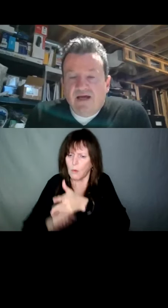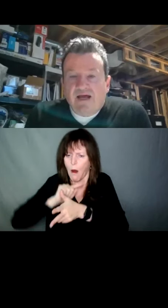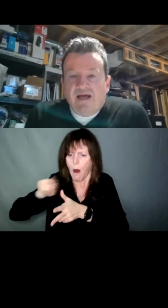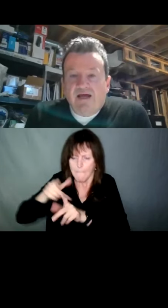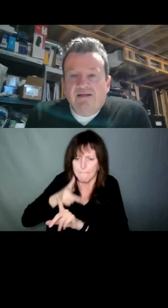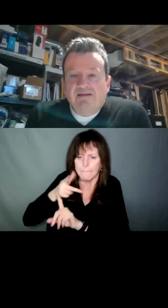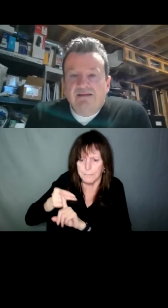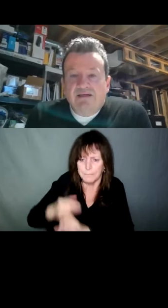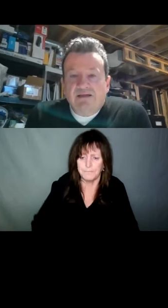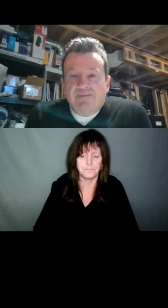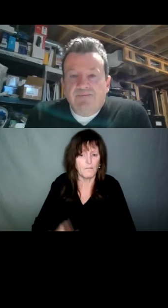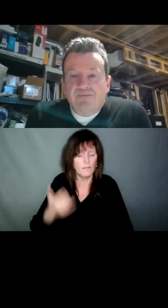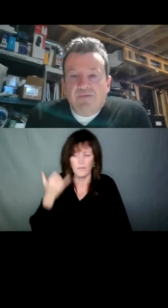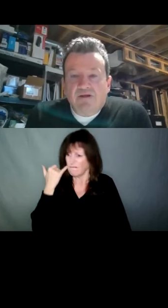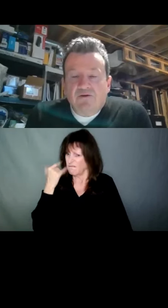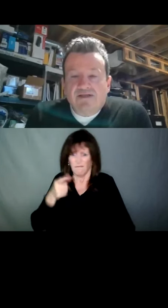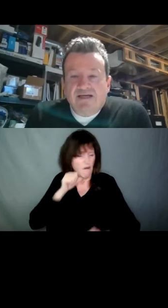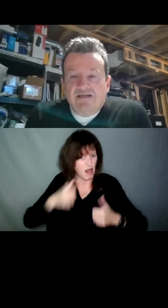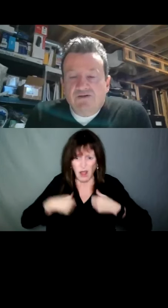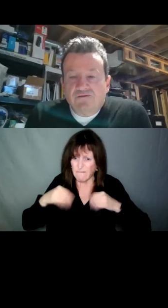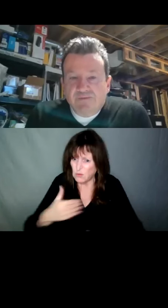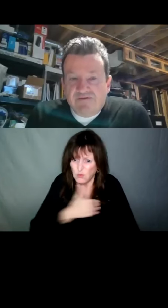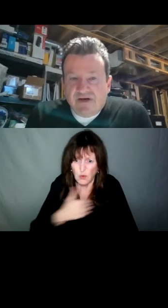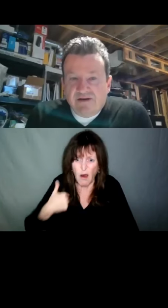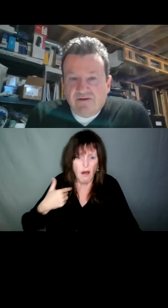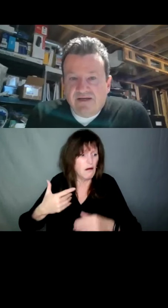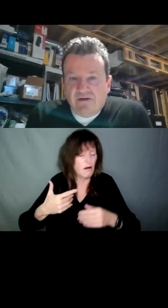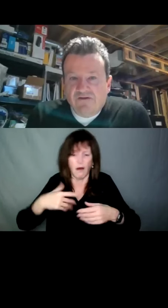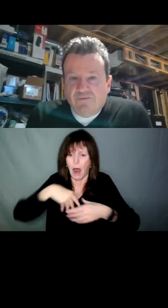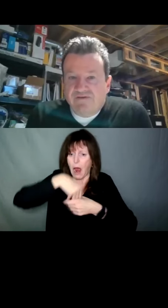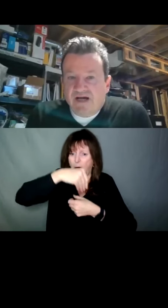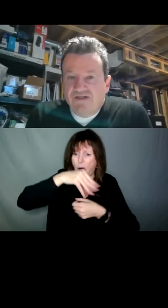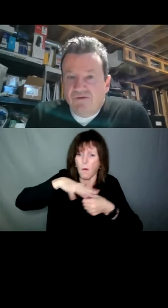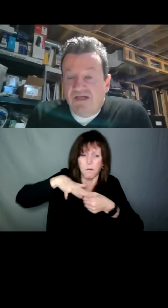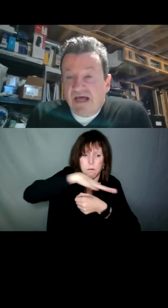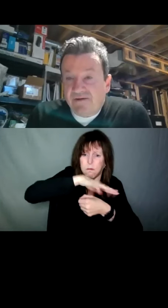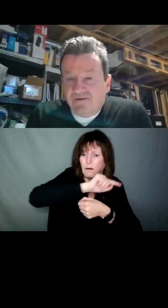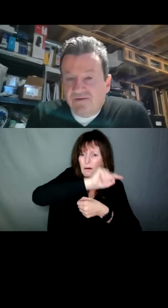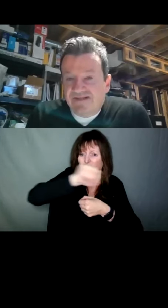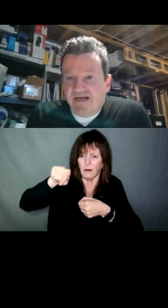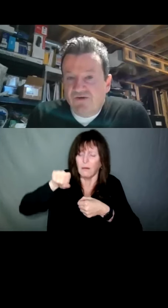If you are struggling